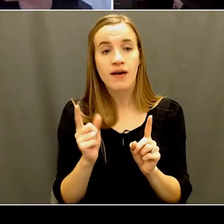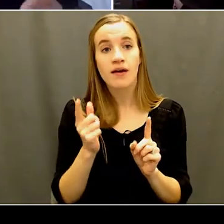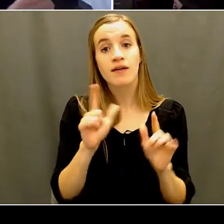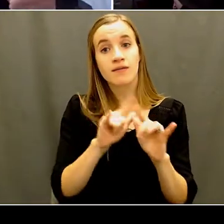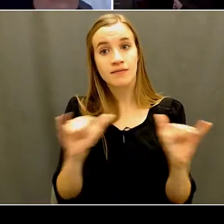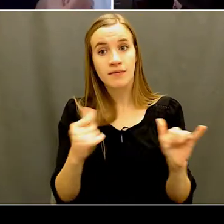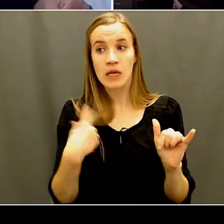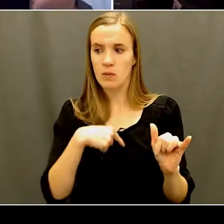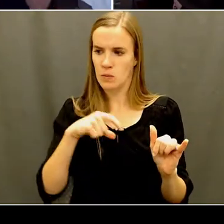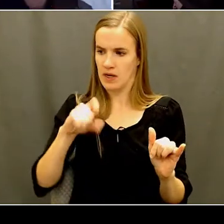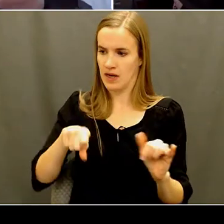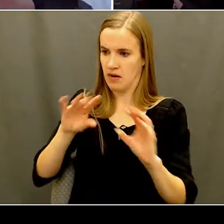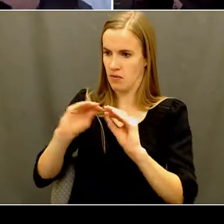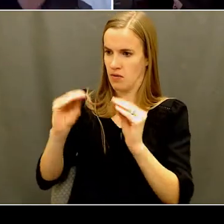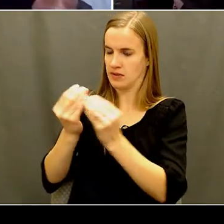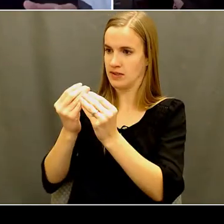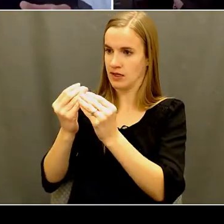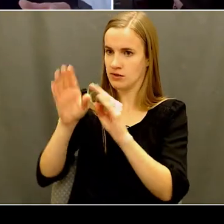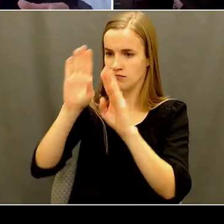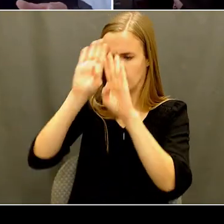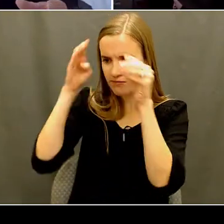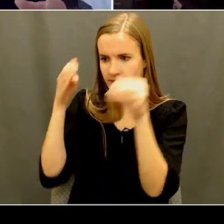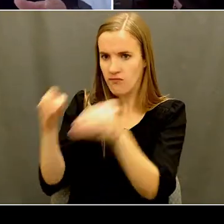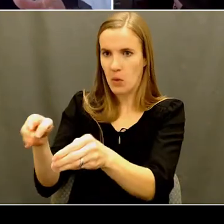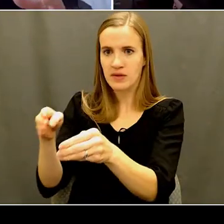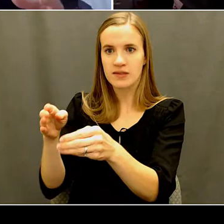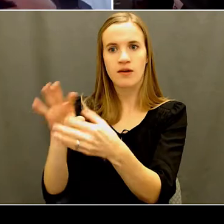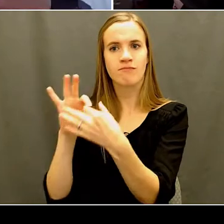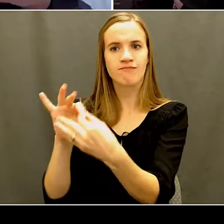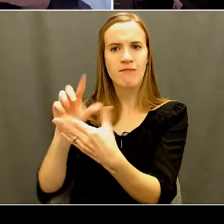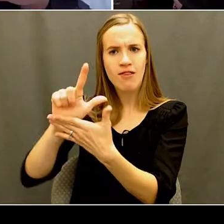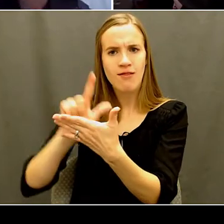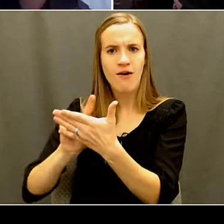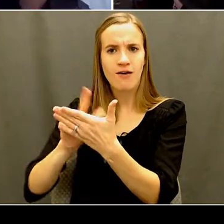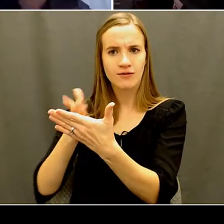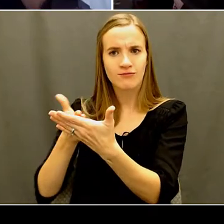organizers and advocates who focus explicitly on the rights piece so that